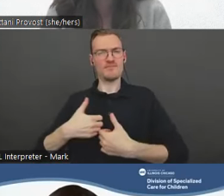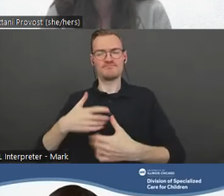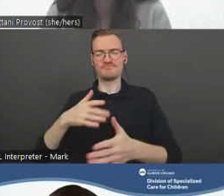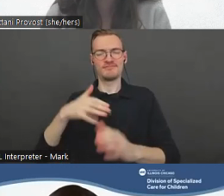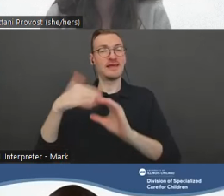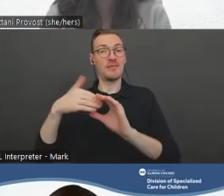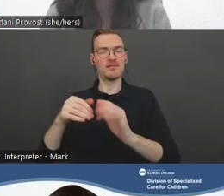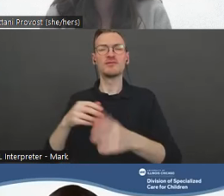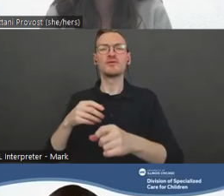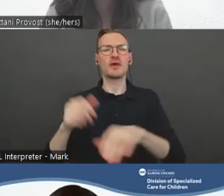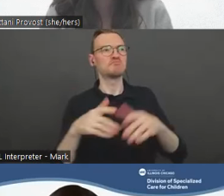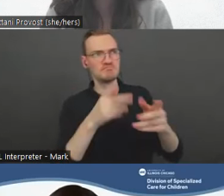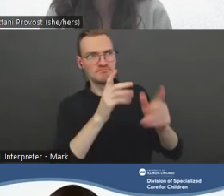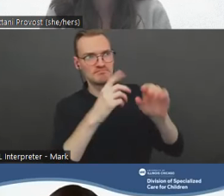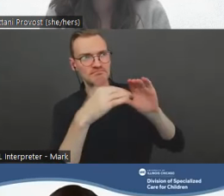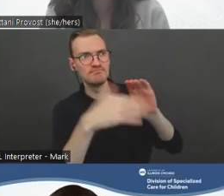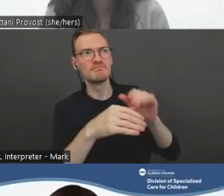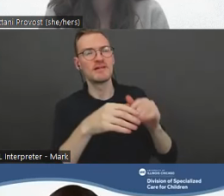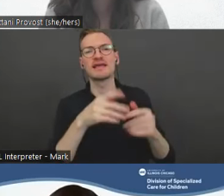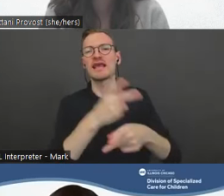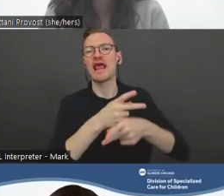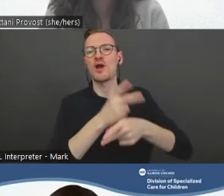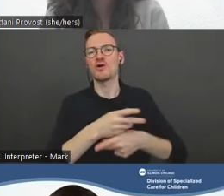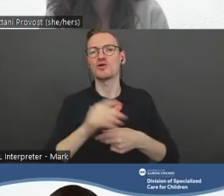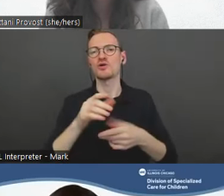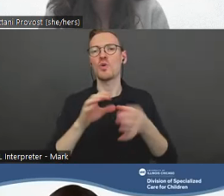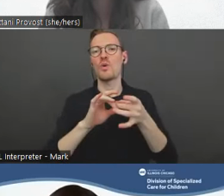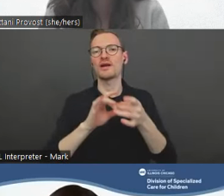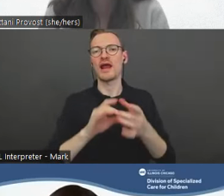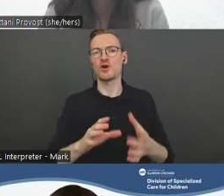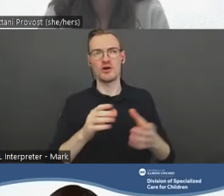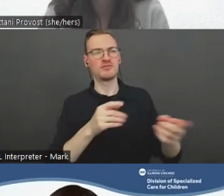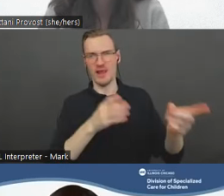to us. We'll talk about that at the end if you need a more specific question and then we're going to